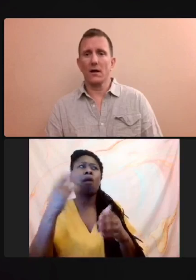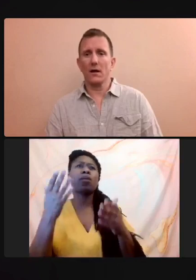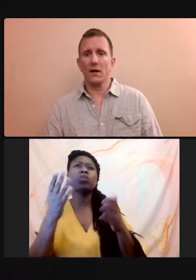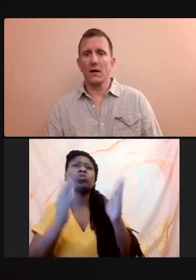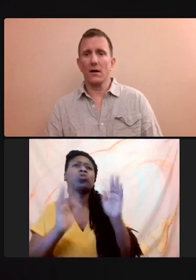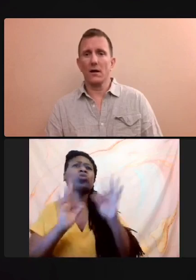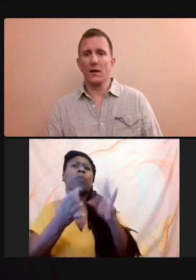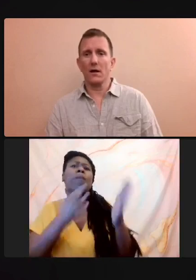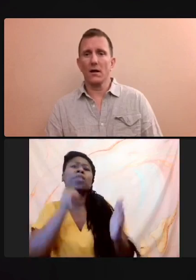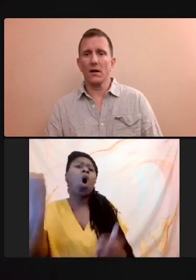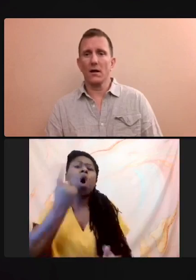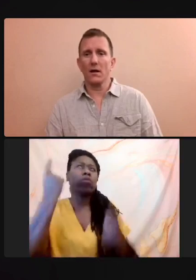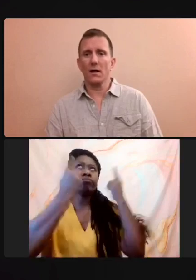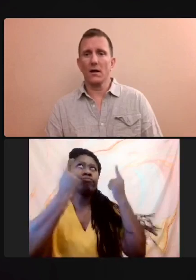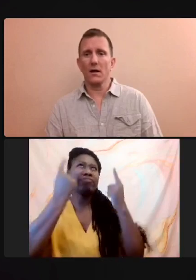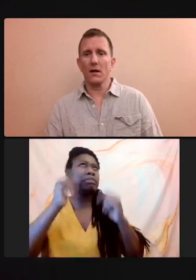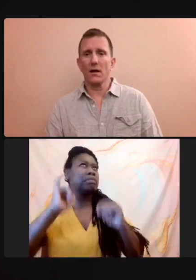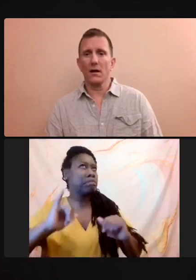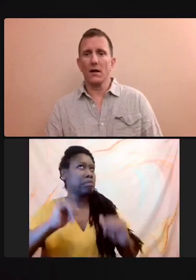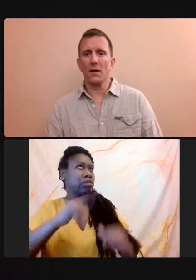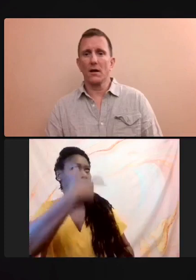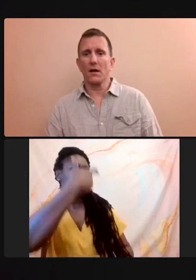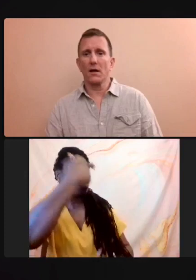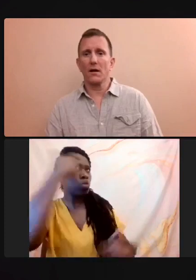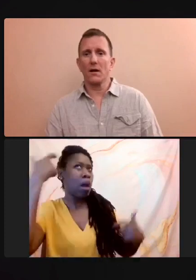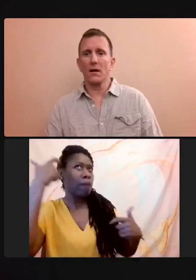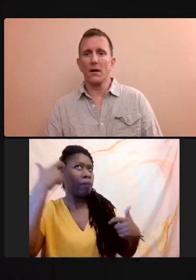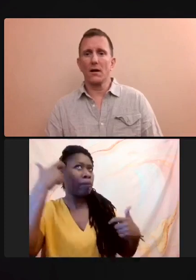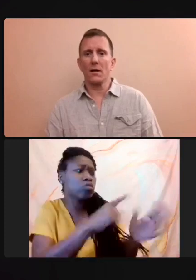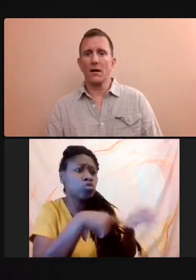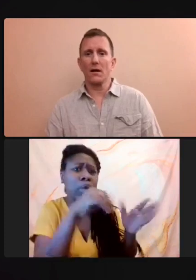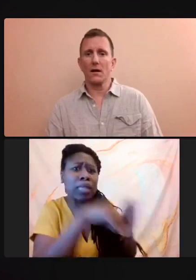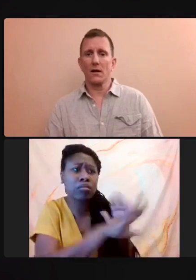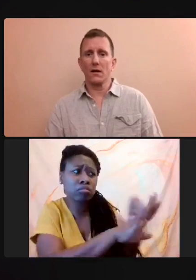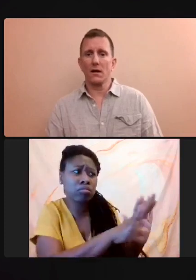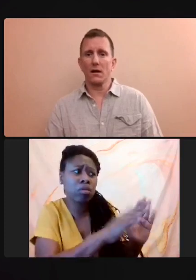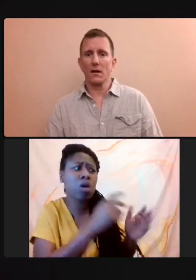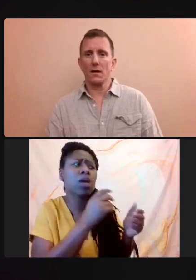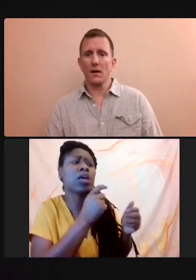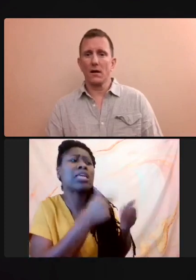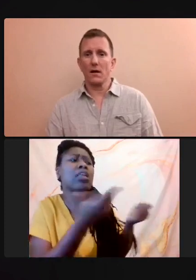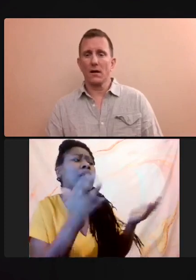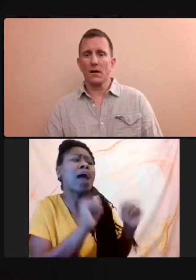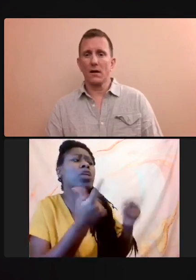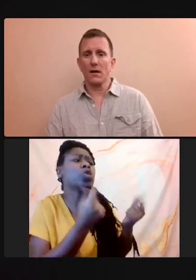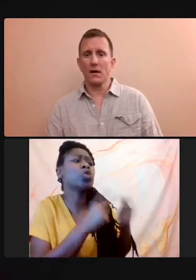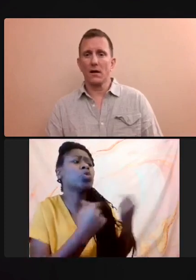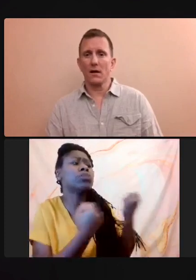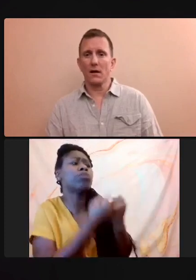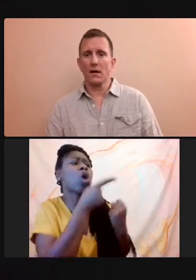So there's not a lot of empathy that happens in that area. So I think that it's important for them to educate themselves as opposed to